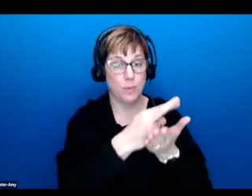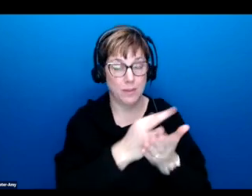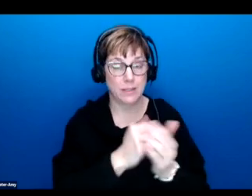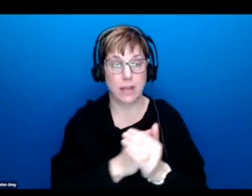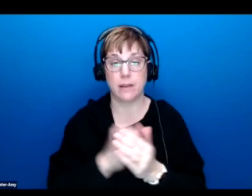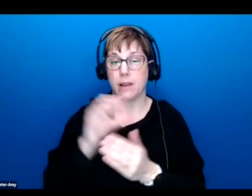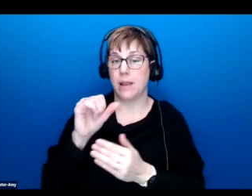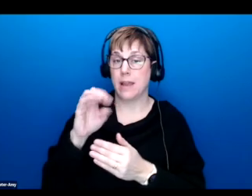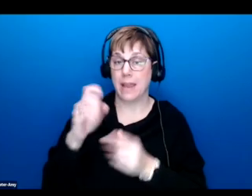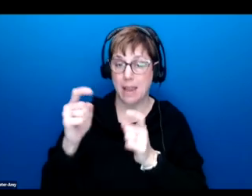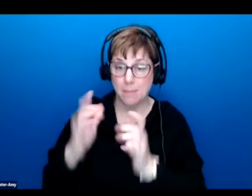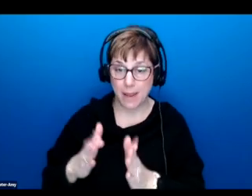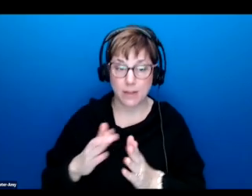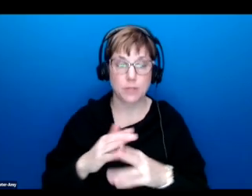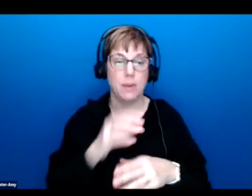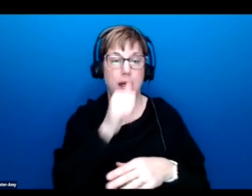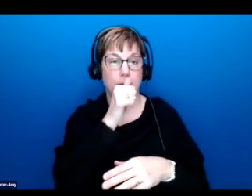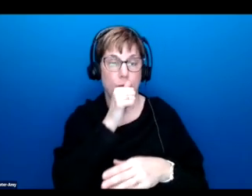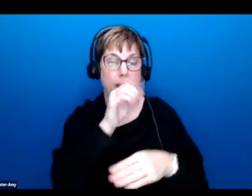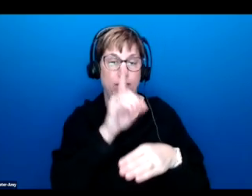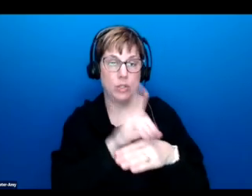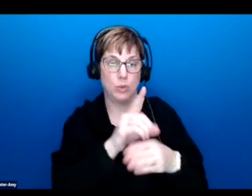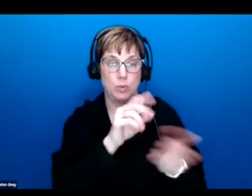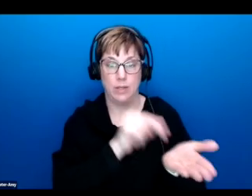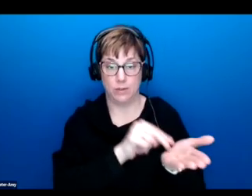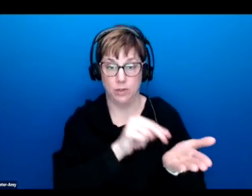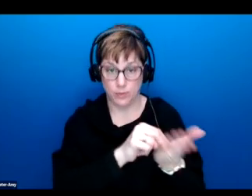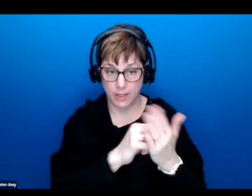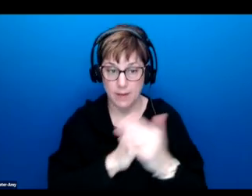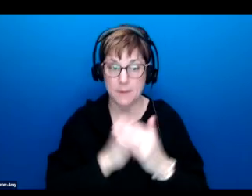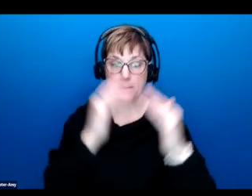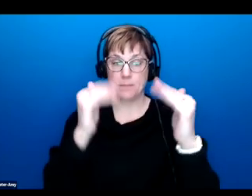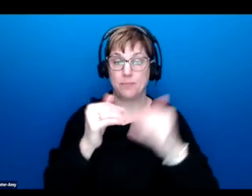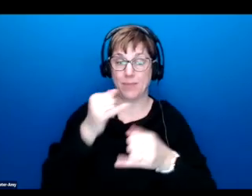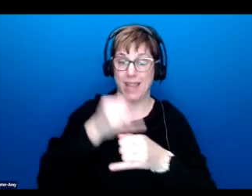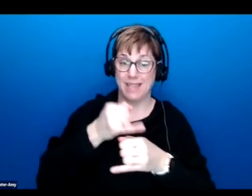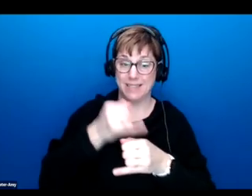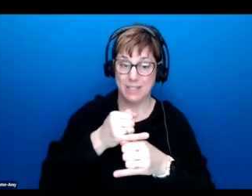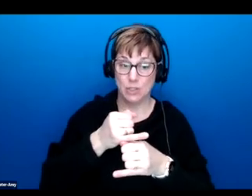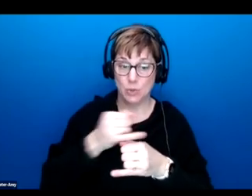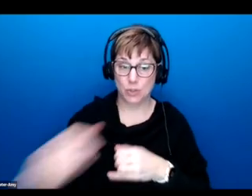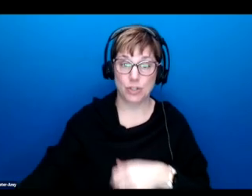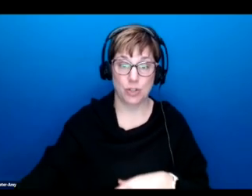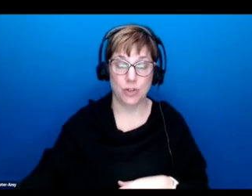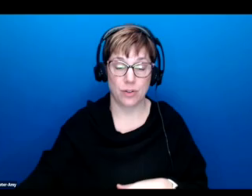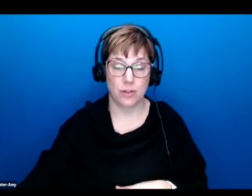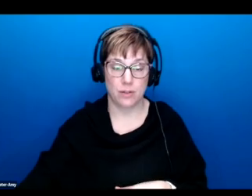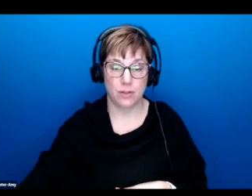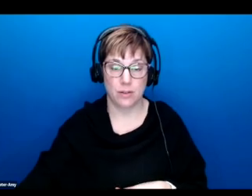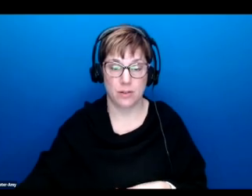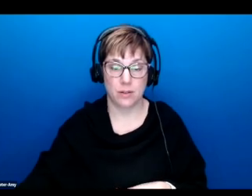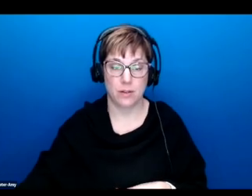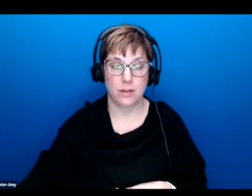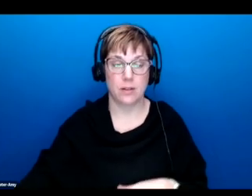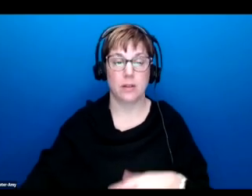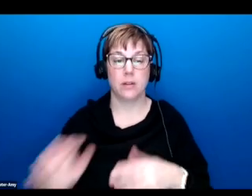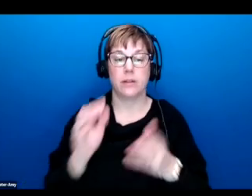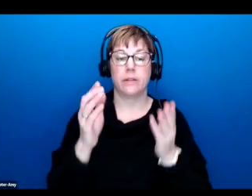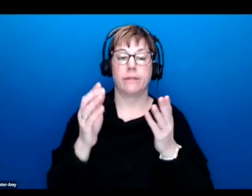case management and private duty nursing. And then institutional LTSS includes services provided in nursing homes,